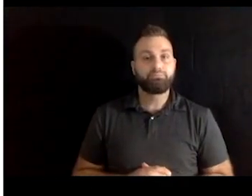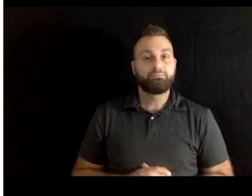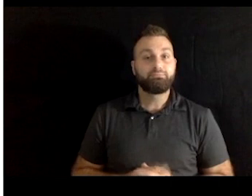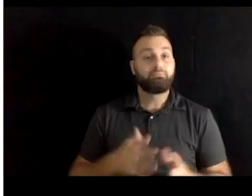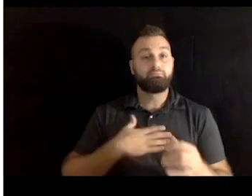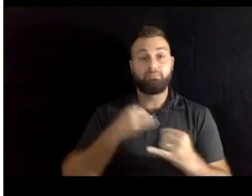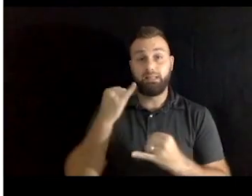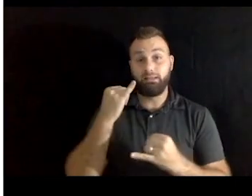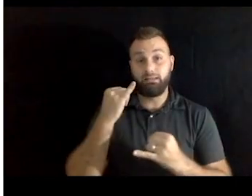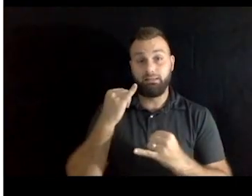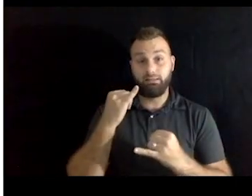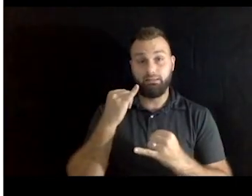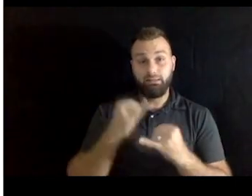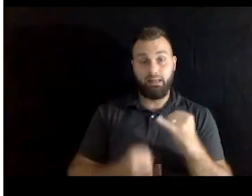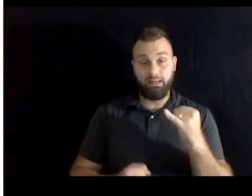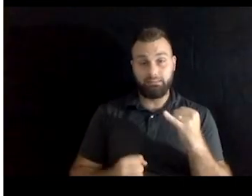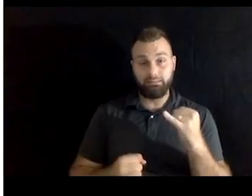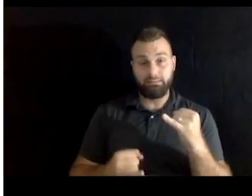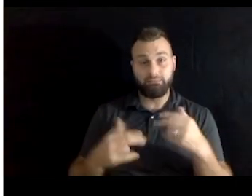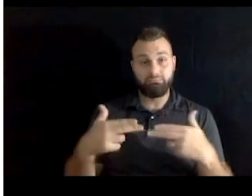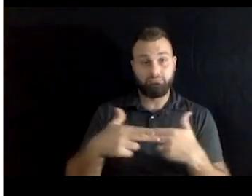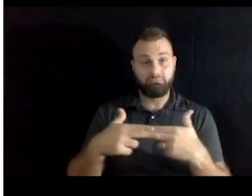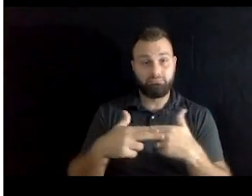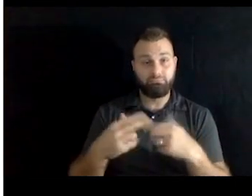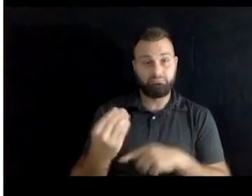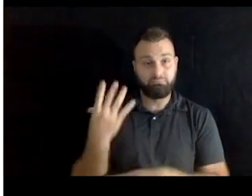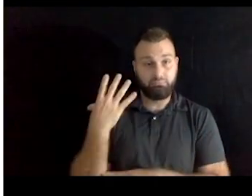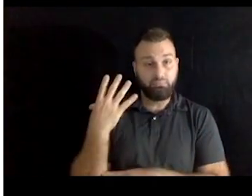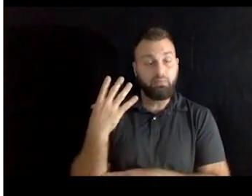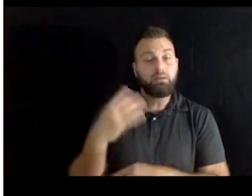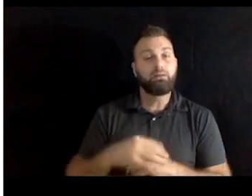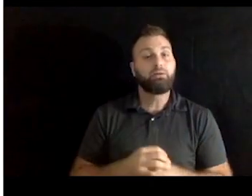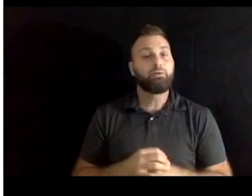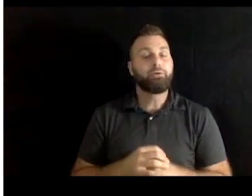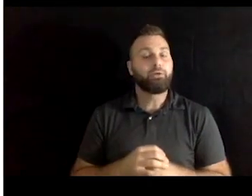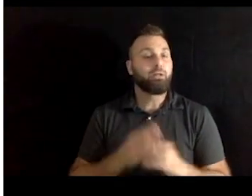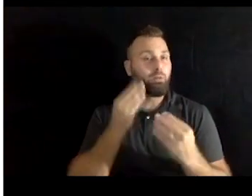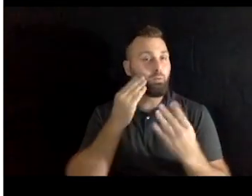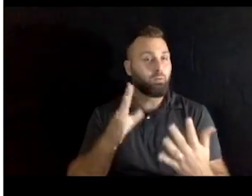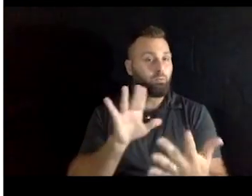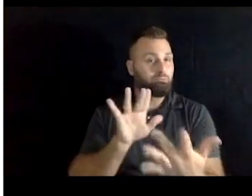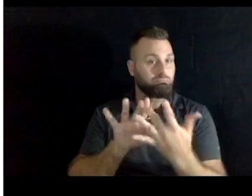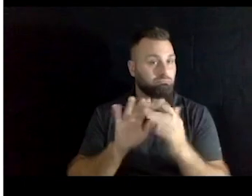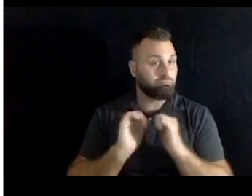slide for the presentation. I'm going to let you know how you can contact